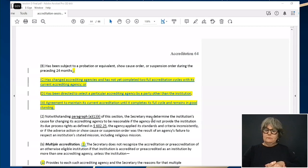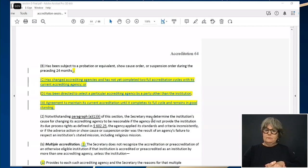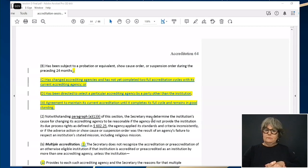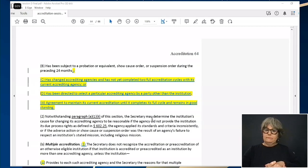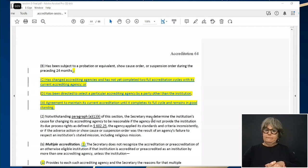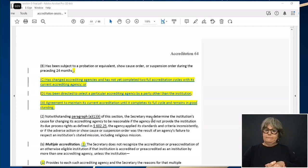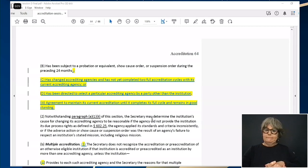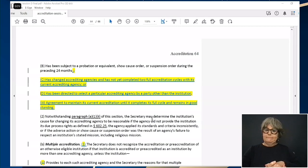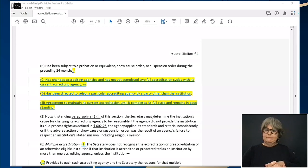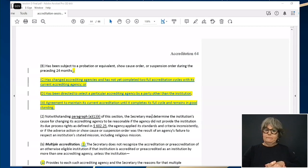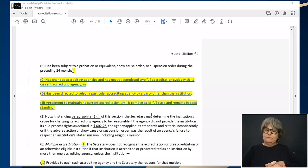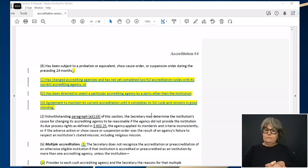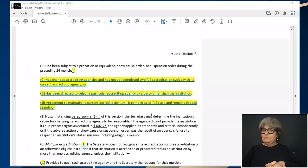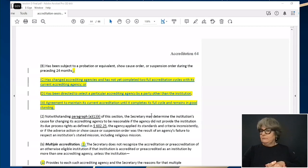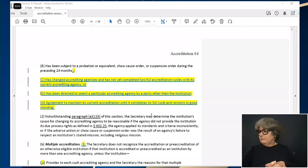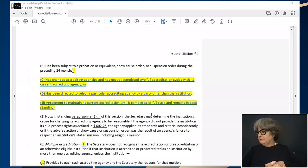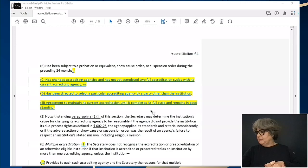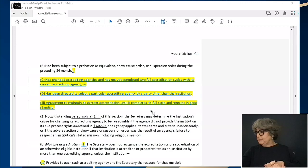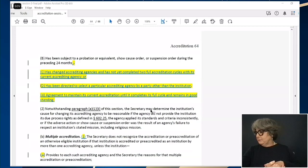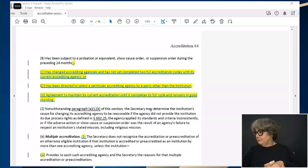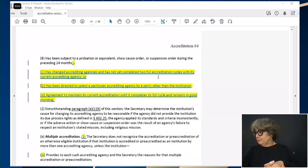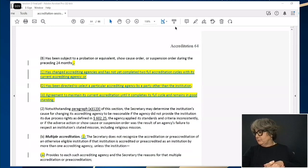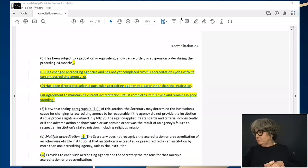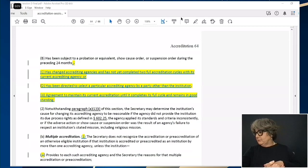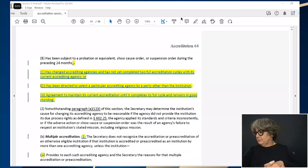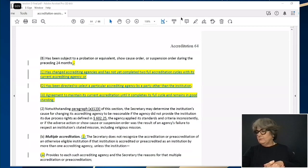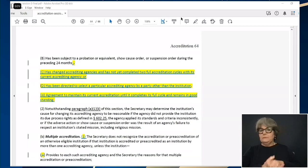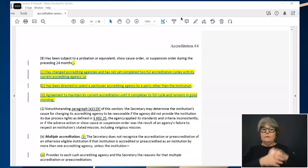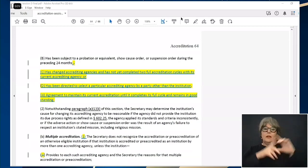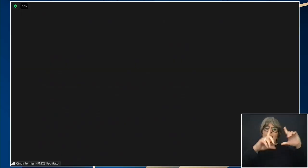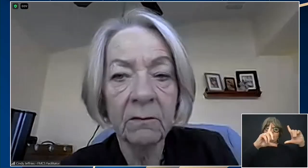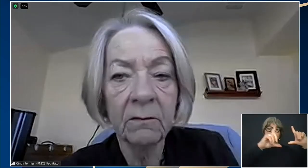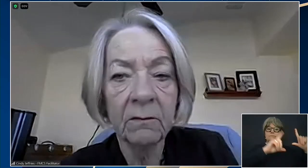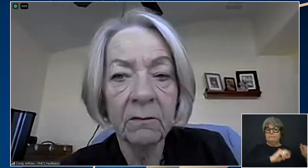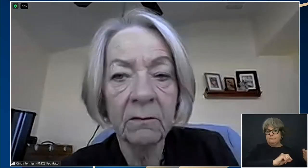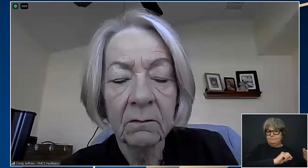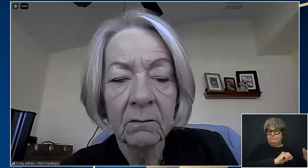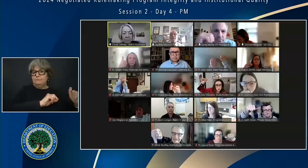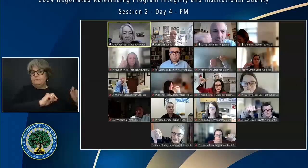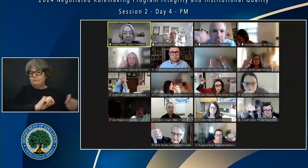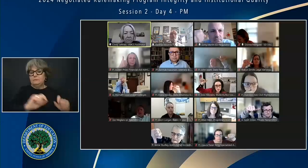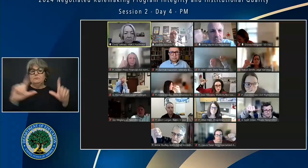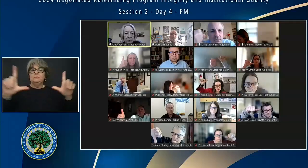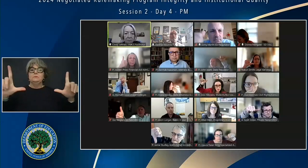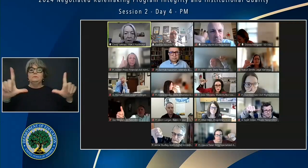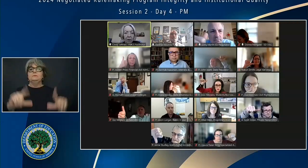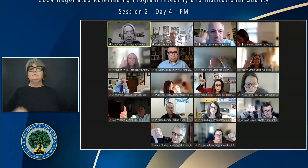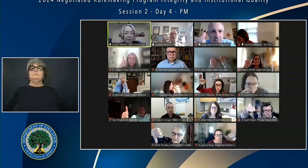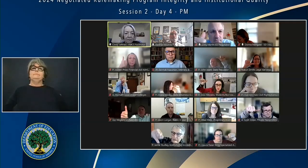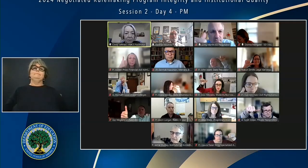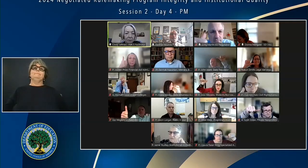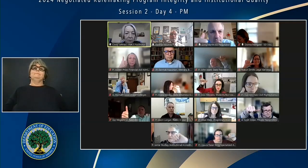Okay. Okay, can we take the language down so I can see the screen? Okay. Alright, there we go.